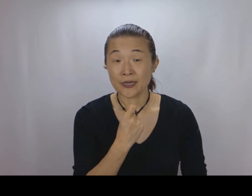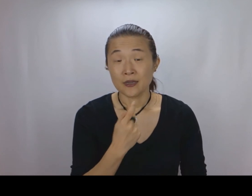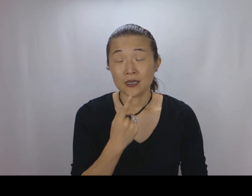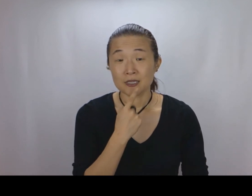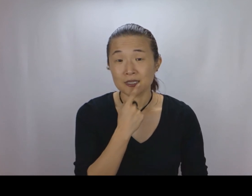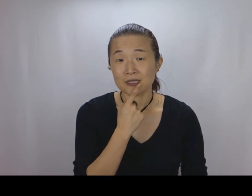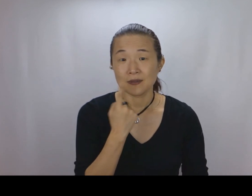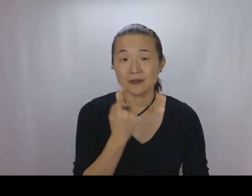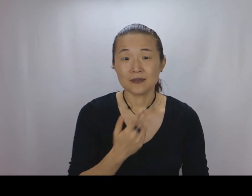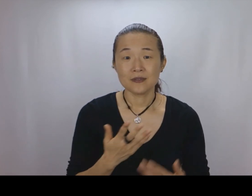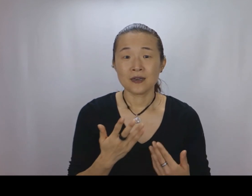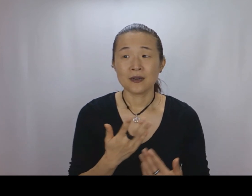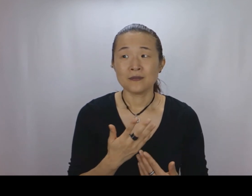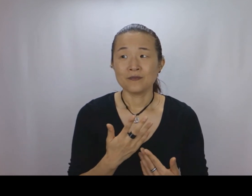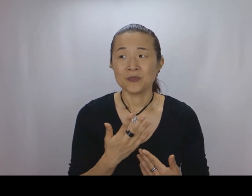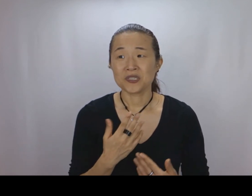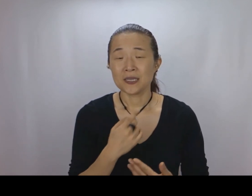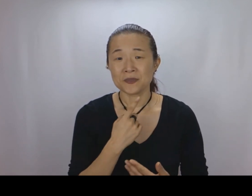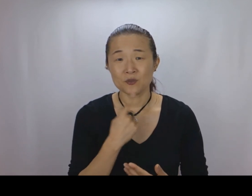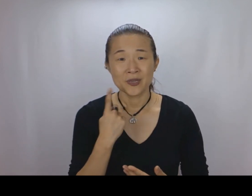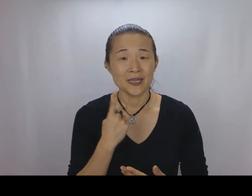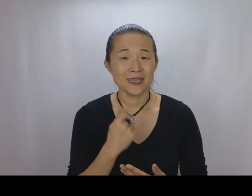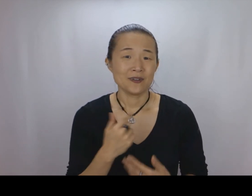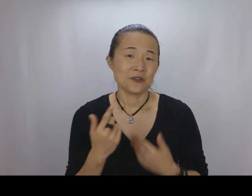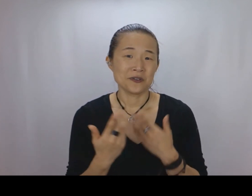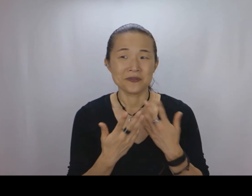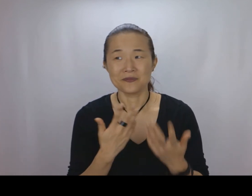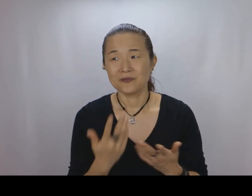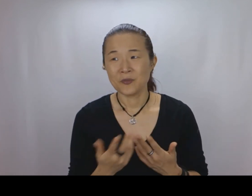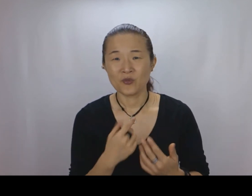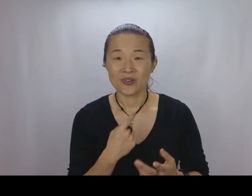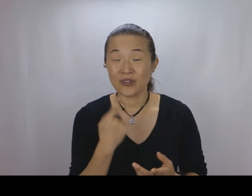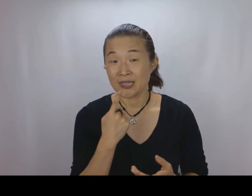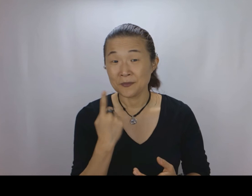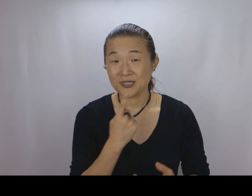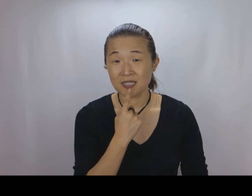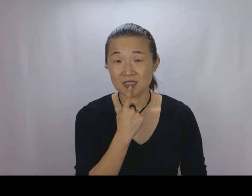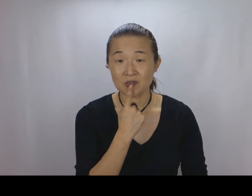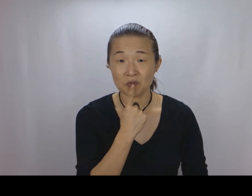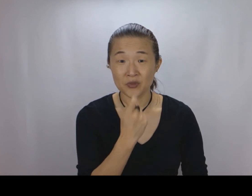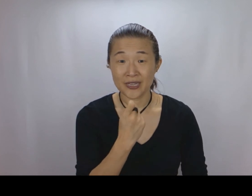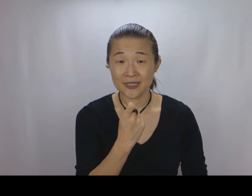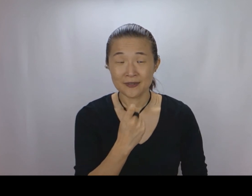Because most lips are red or when you wear a red lipstick. So, red.